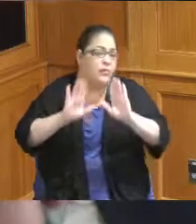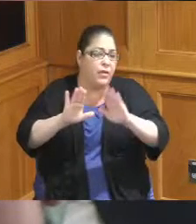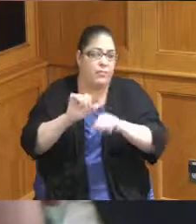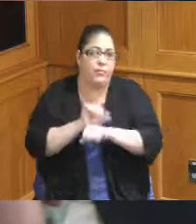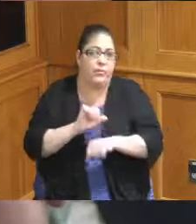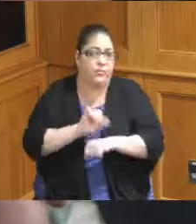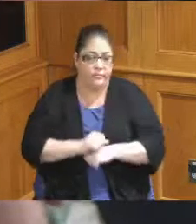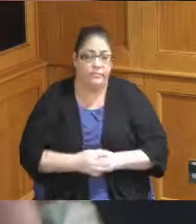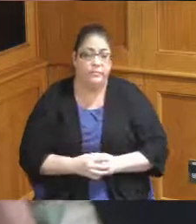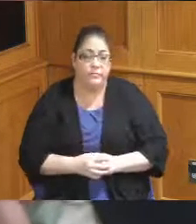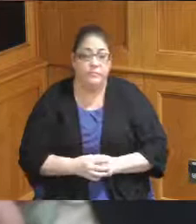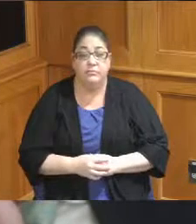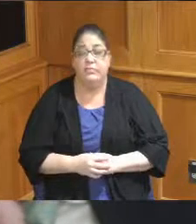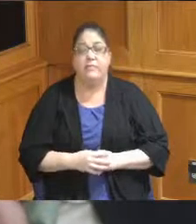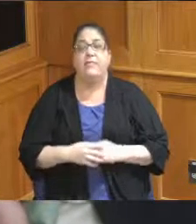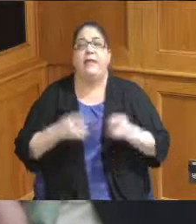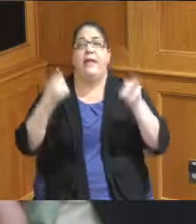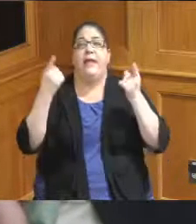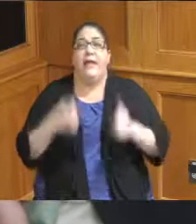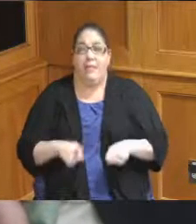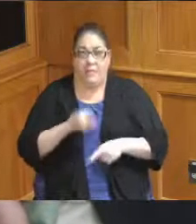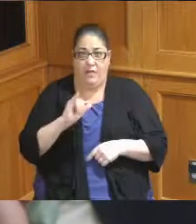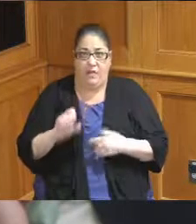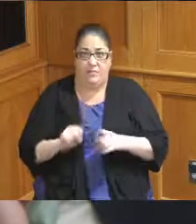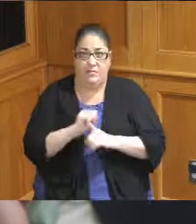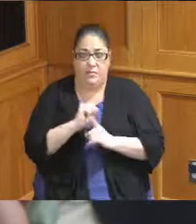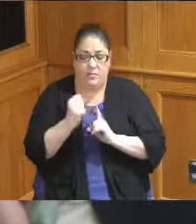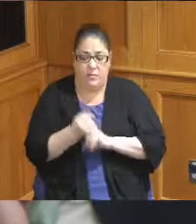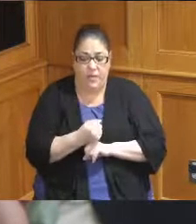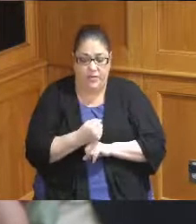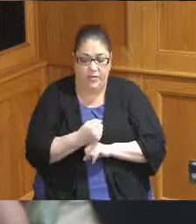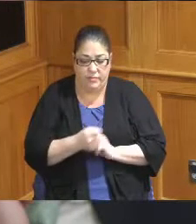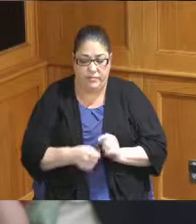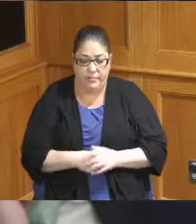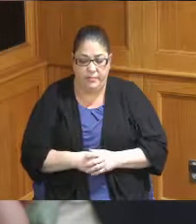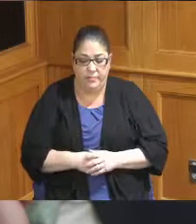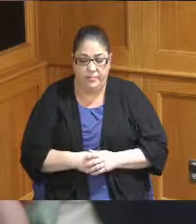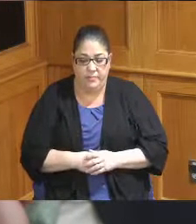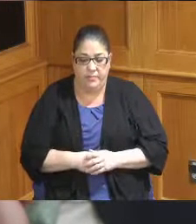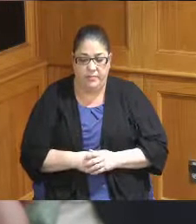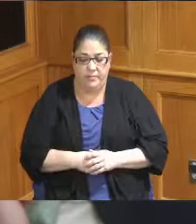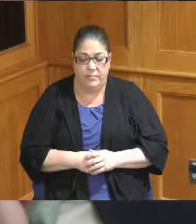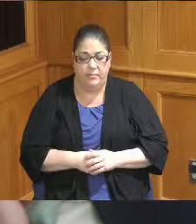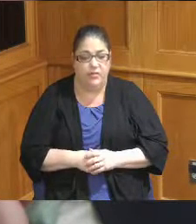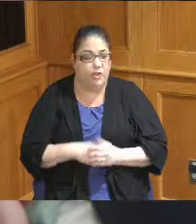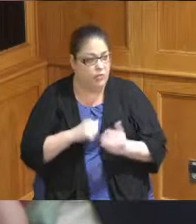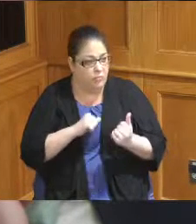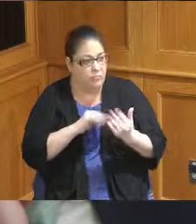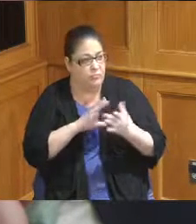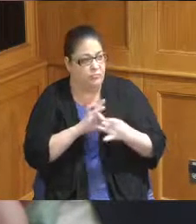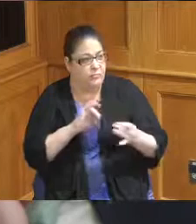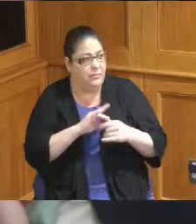on this particular situation to re address the question Commissioner Driehaus asked about if